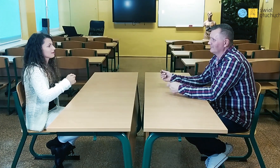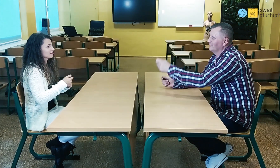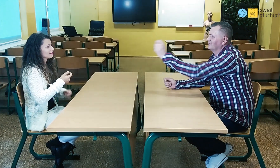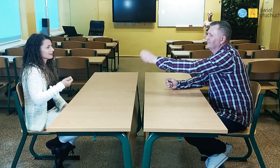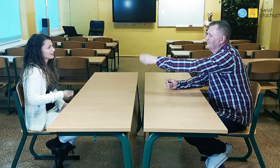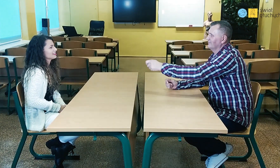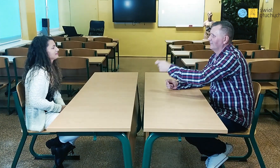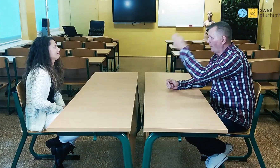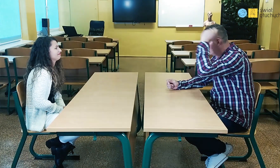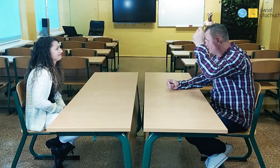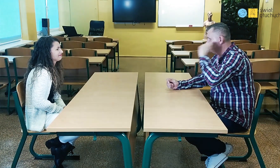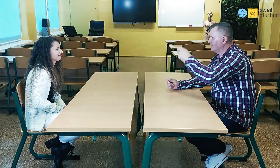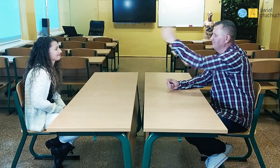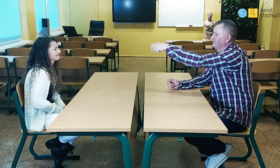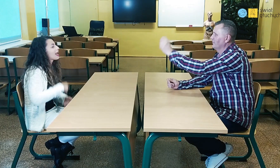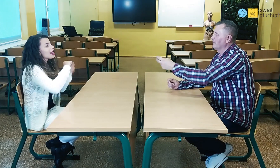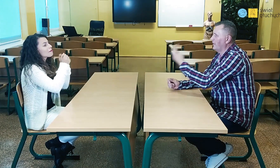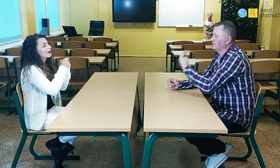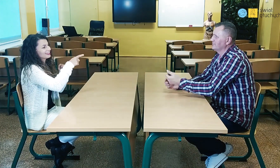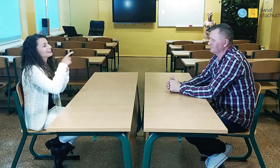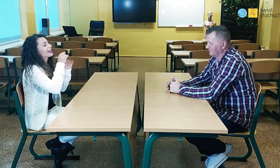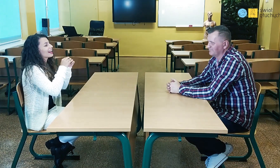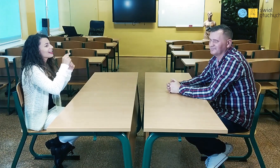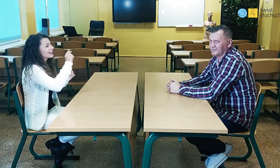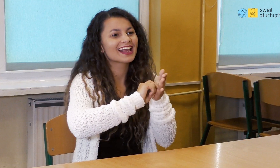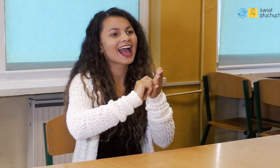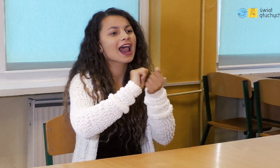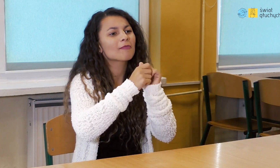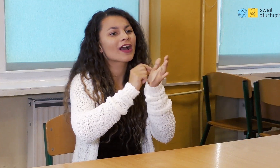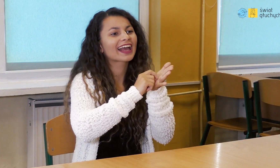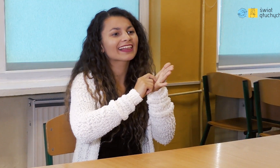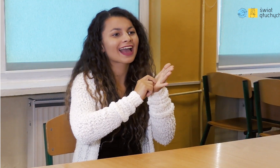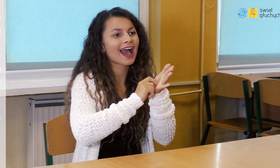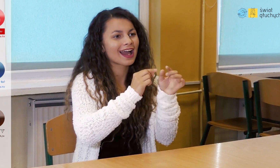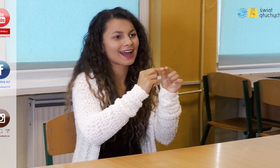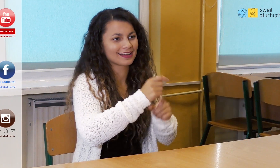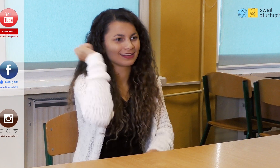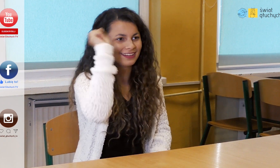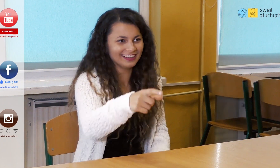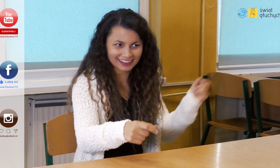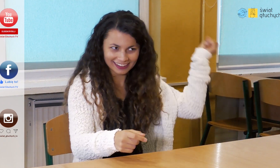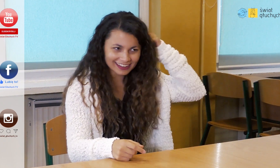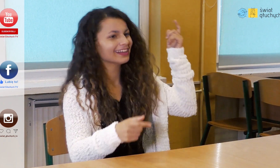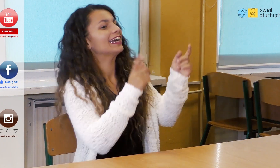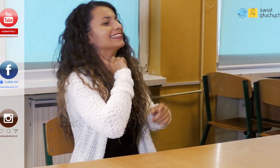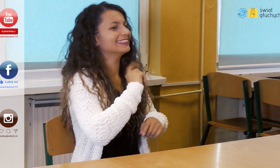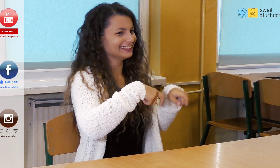Some also threw chalk.